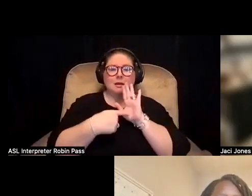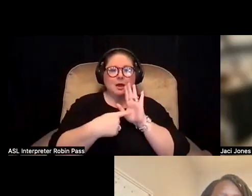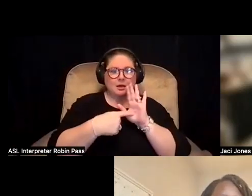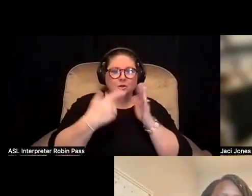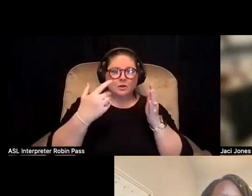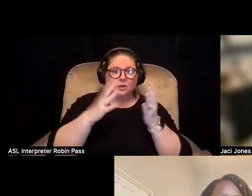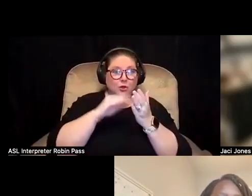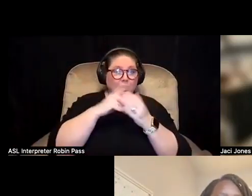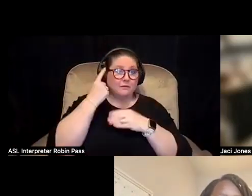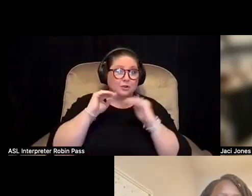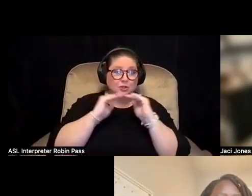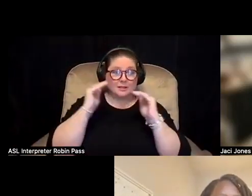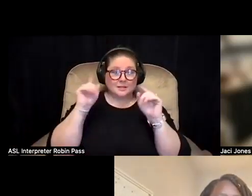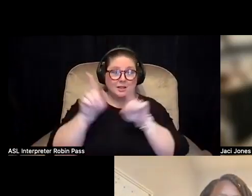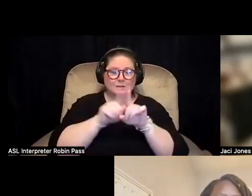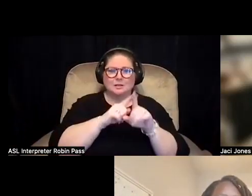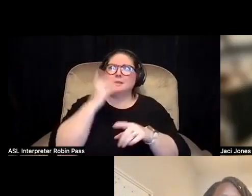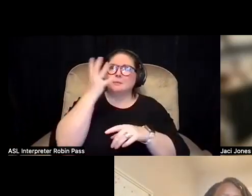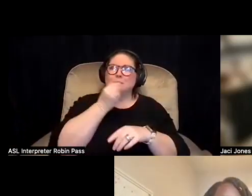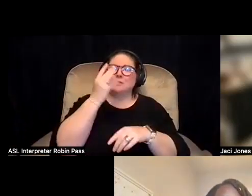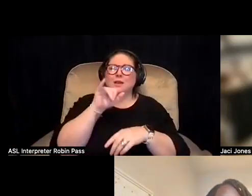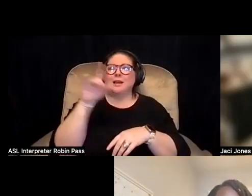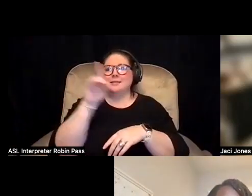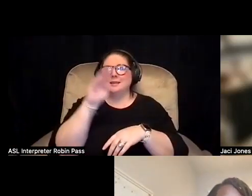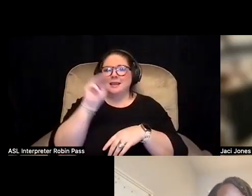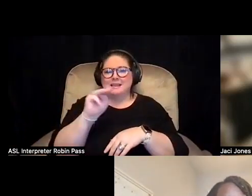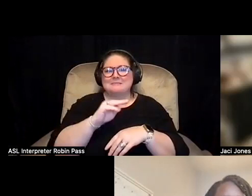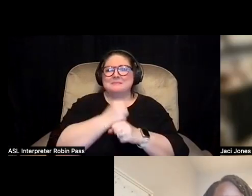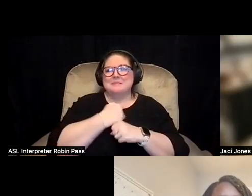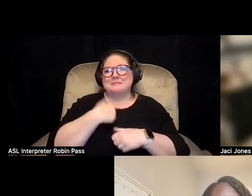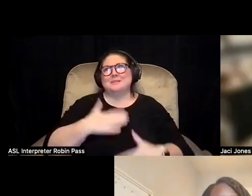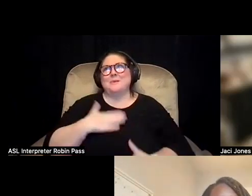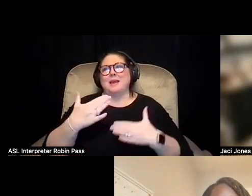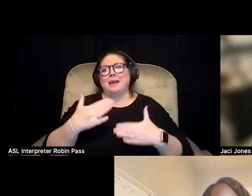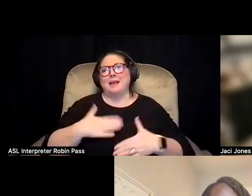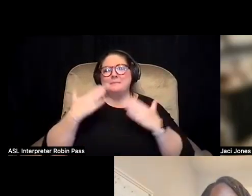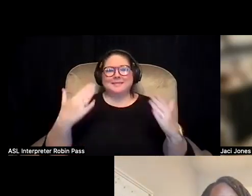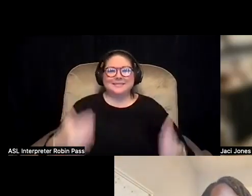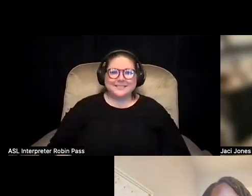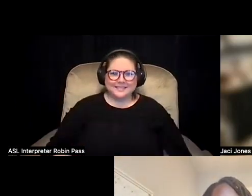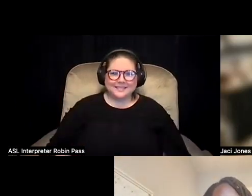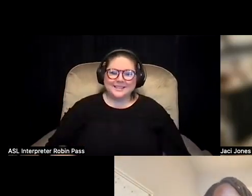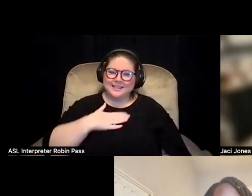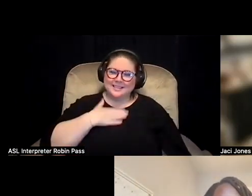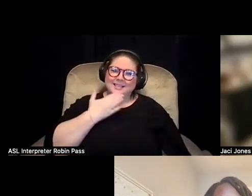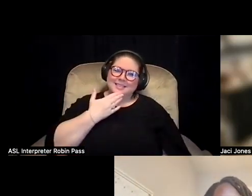these beautiful idms made me so happy so thank you for helping make these real reality for people